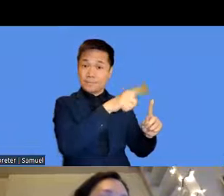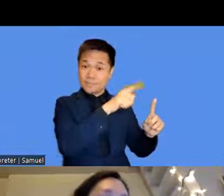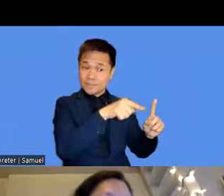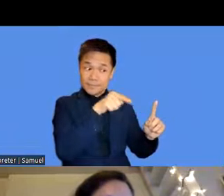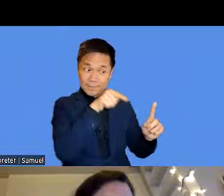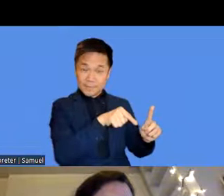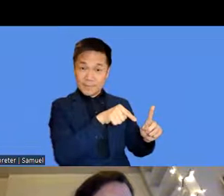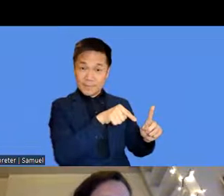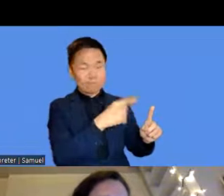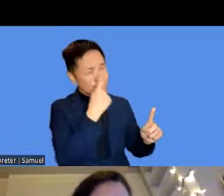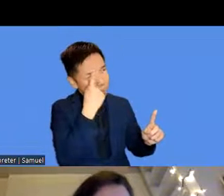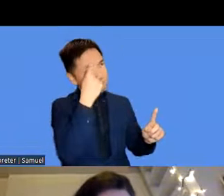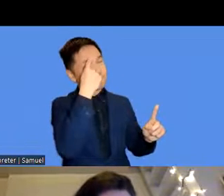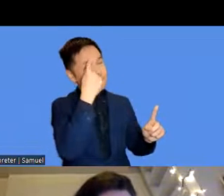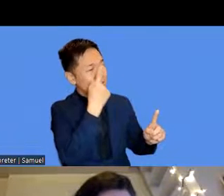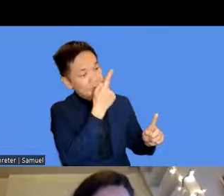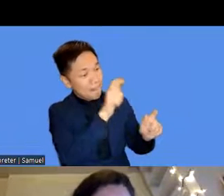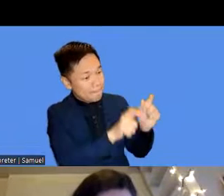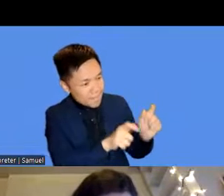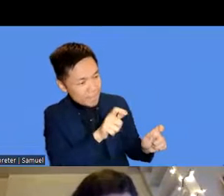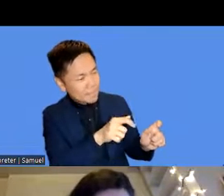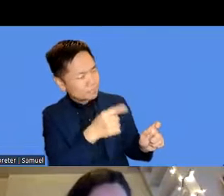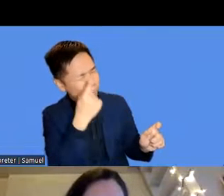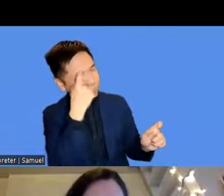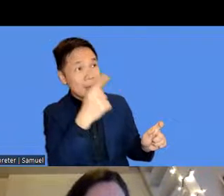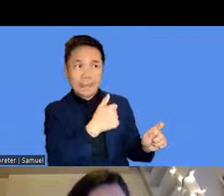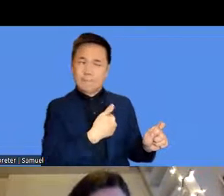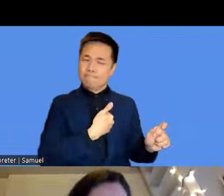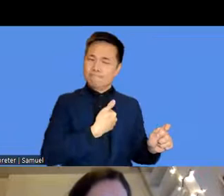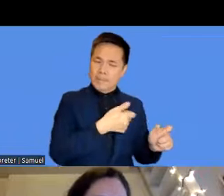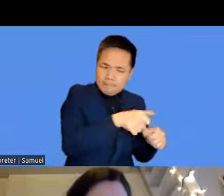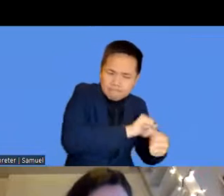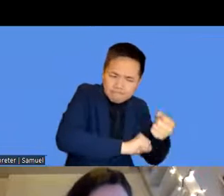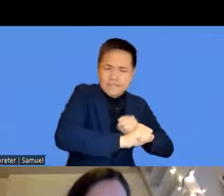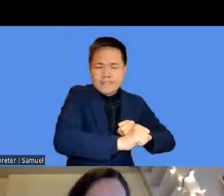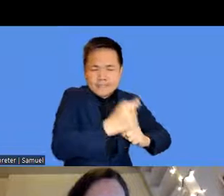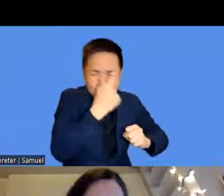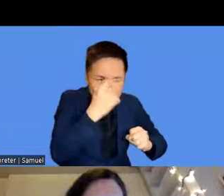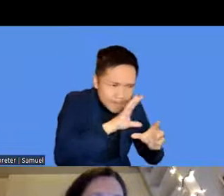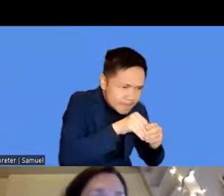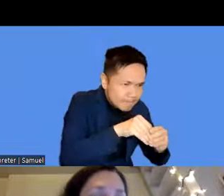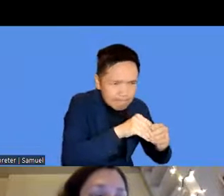initiatives where citizens either initiate or are sufficiently engaged at the minimum